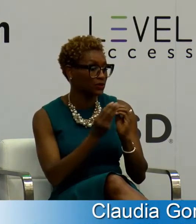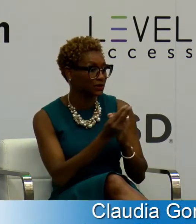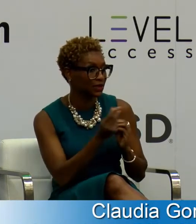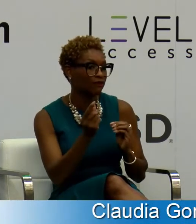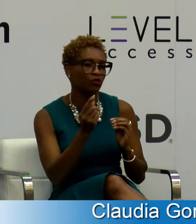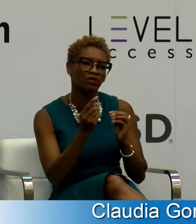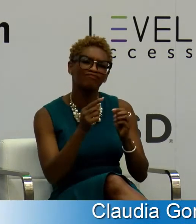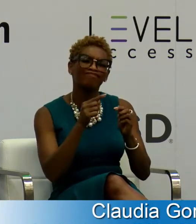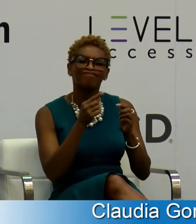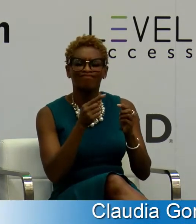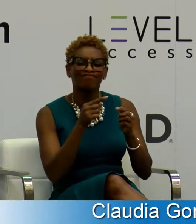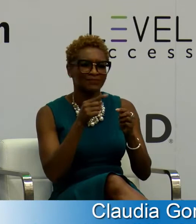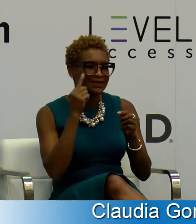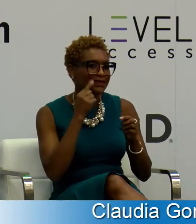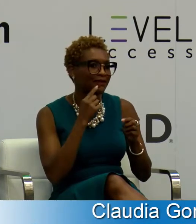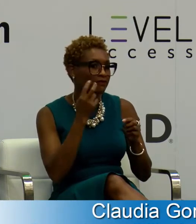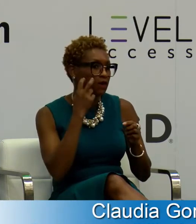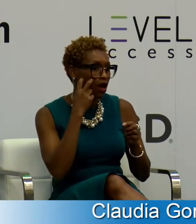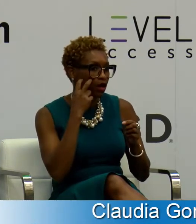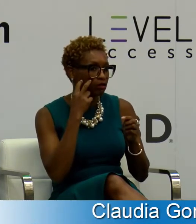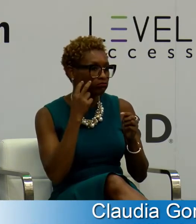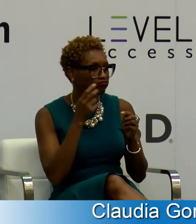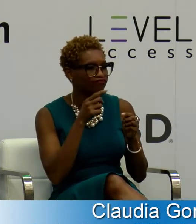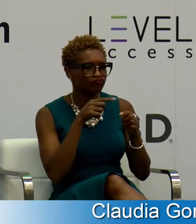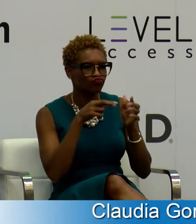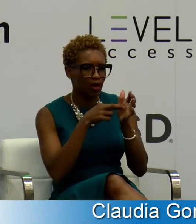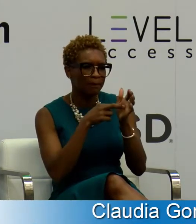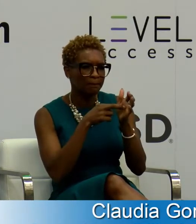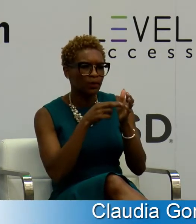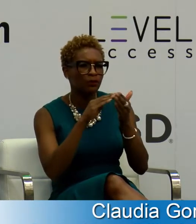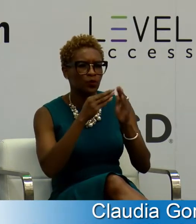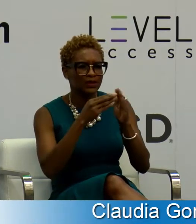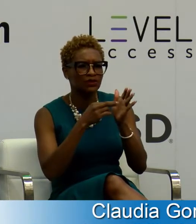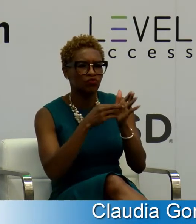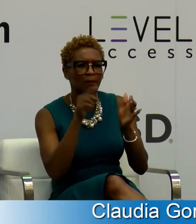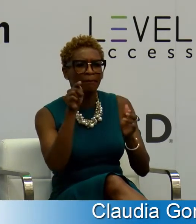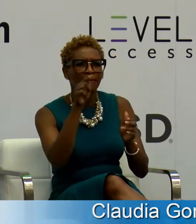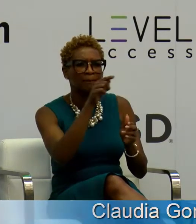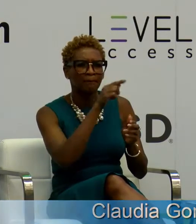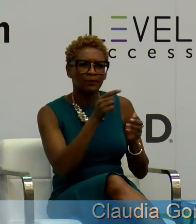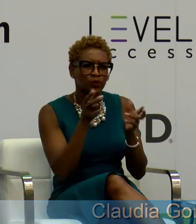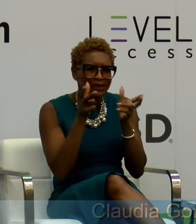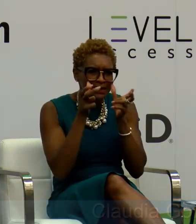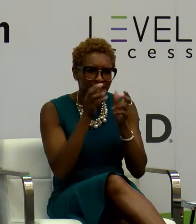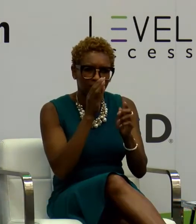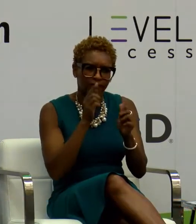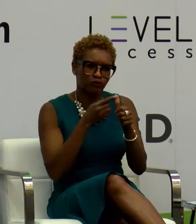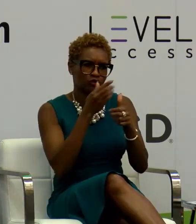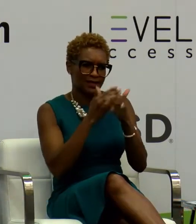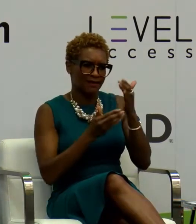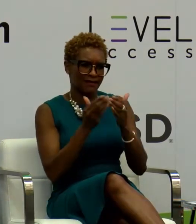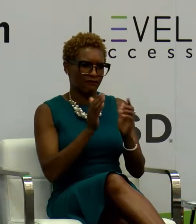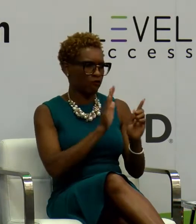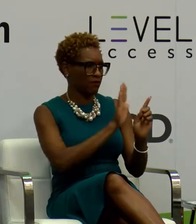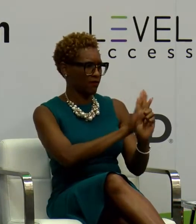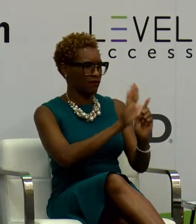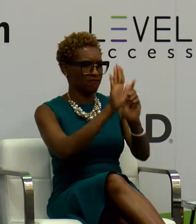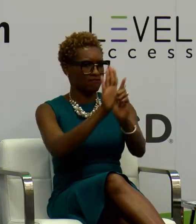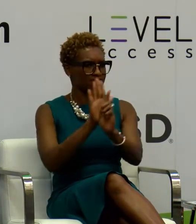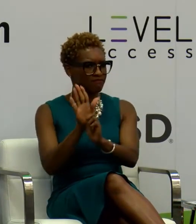But and we have had some listening sessions with deafblind members of our community to